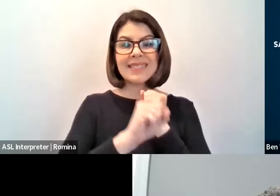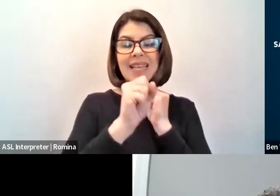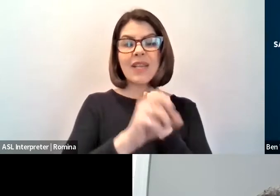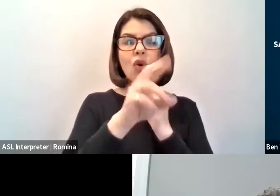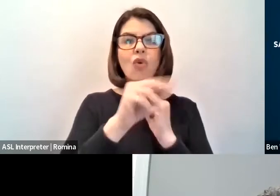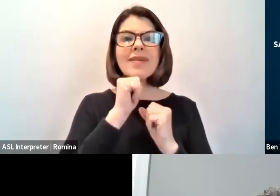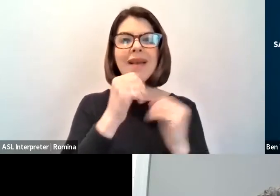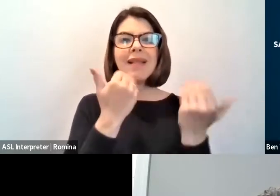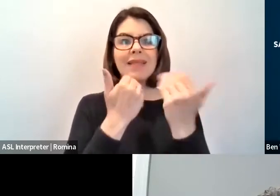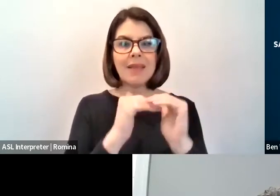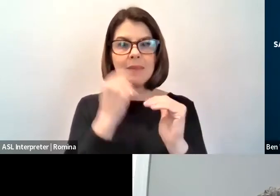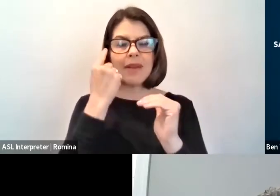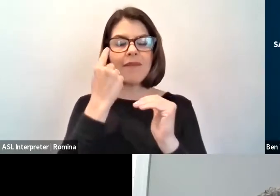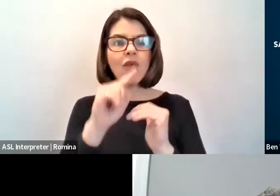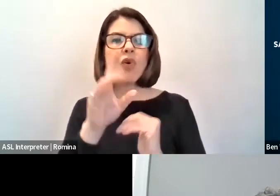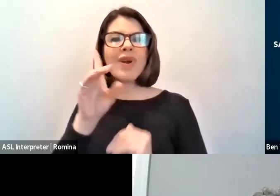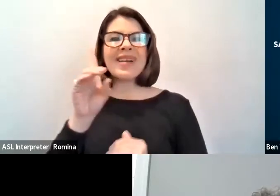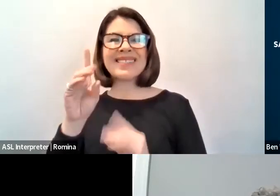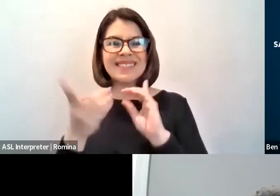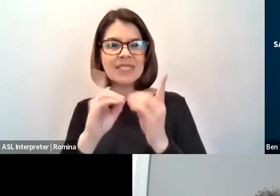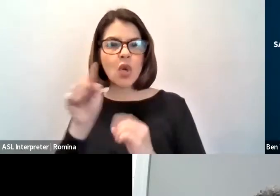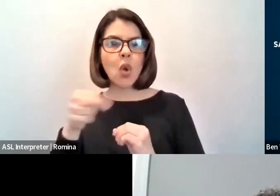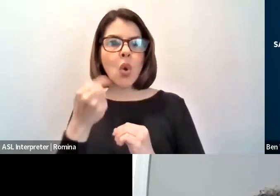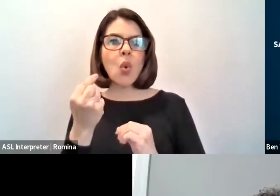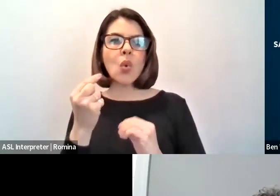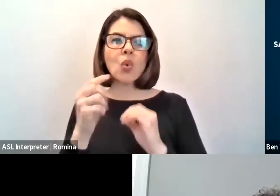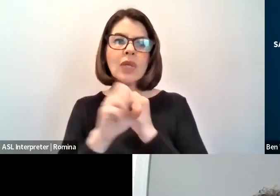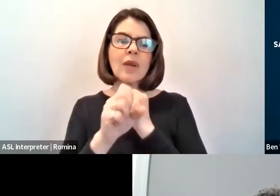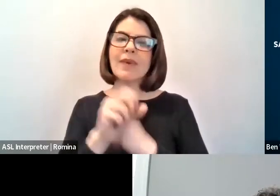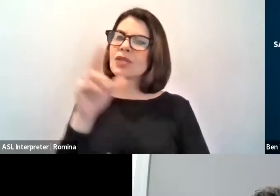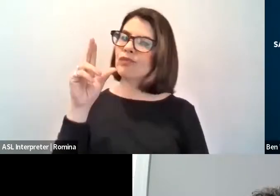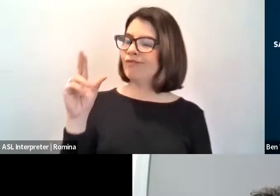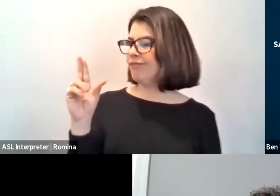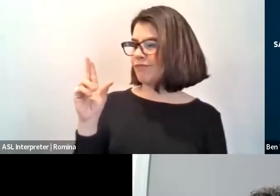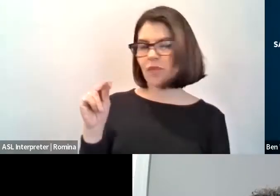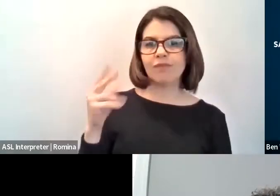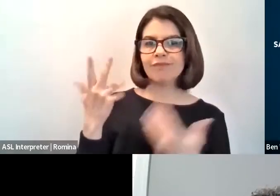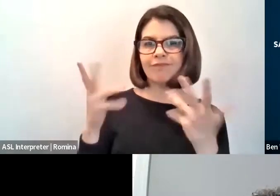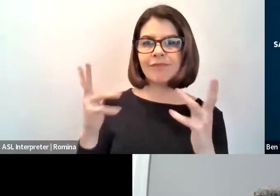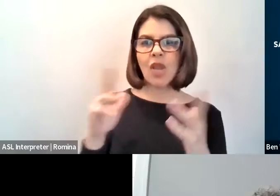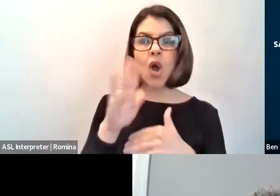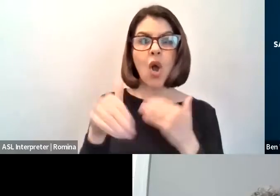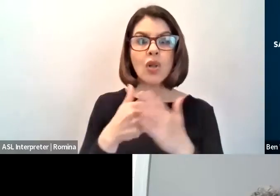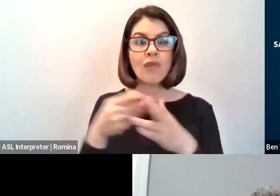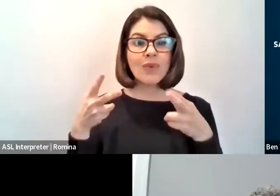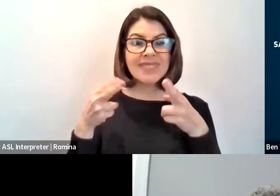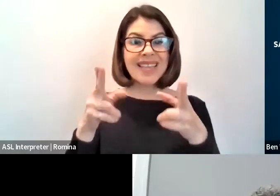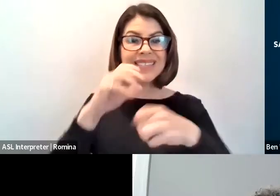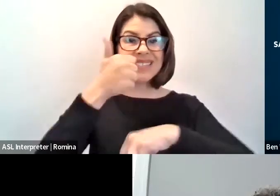for digital-only commercials? Nope, that has gone away. All of those editing structures I spoke of,